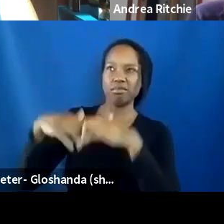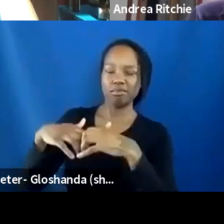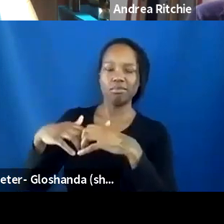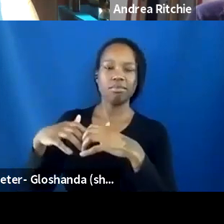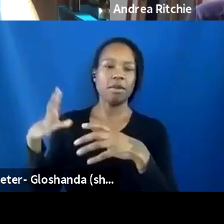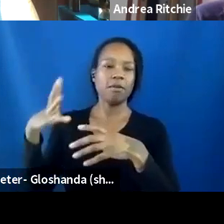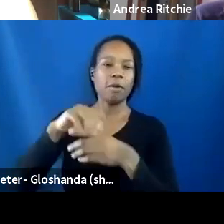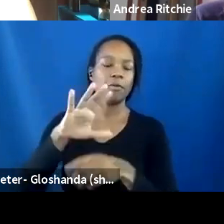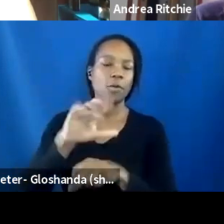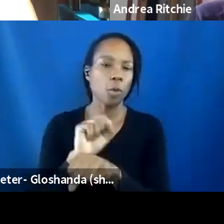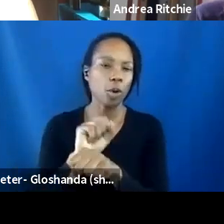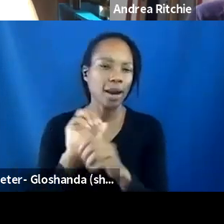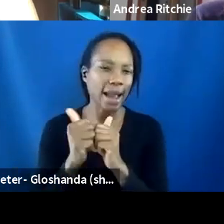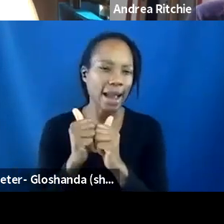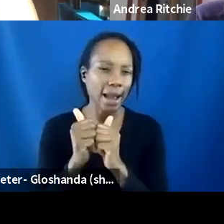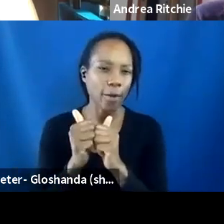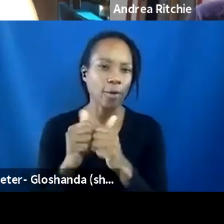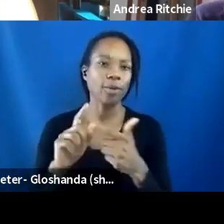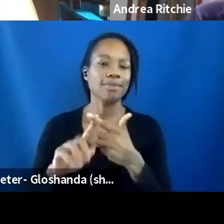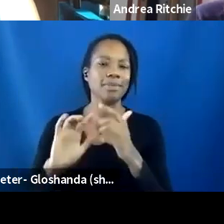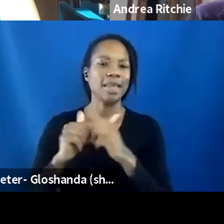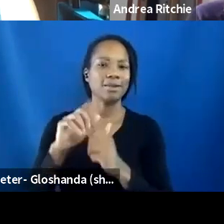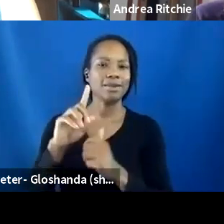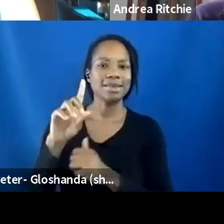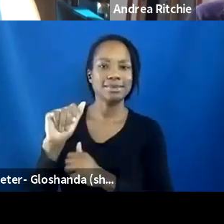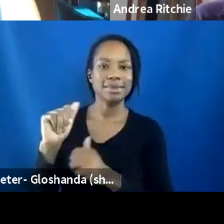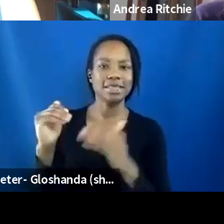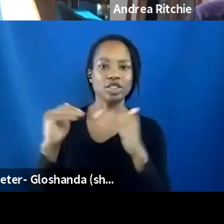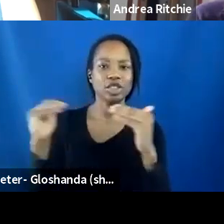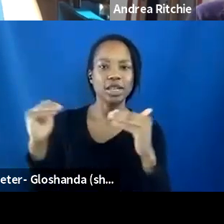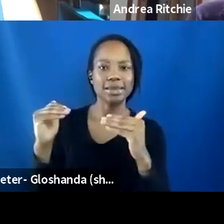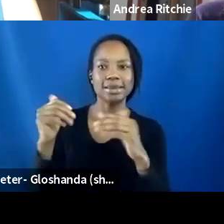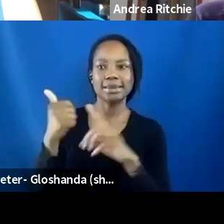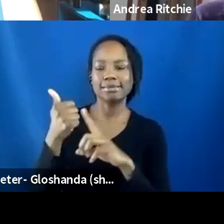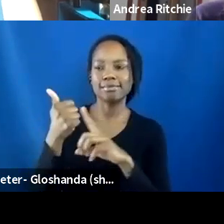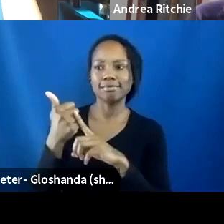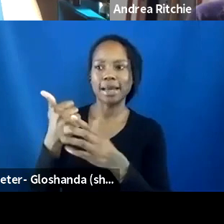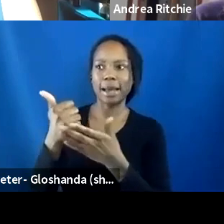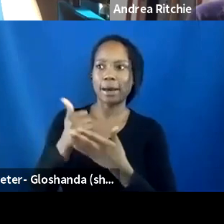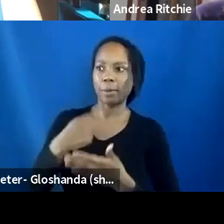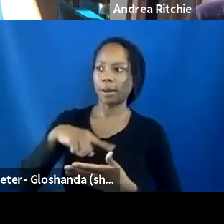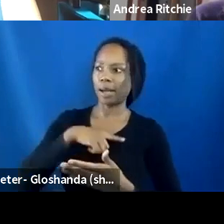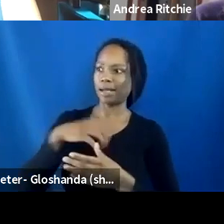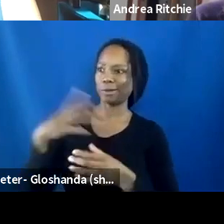And how does practicing disability justice help us win and get free? I know that three questions.